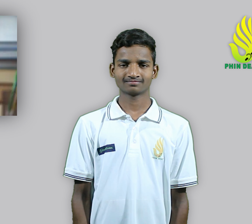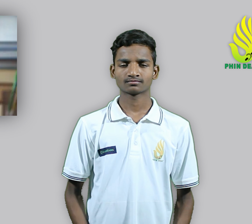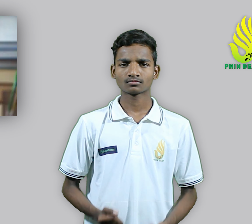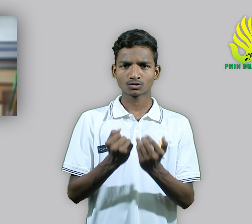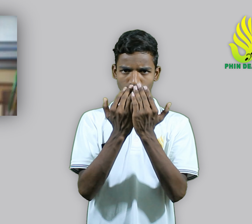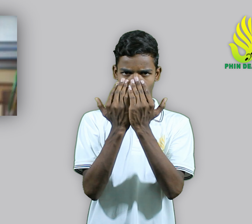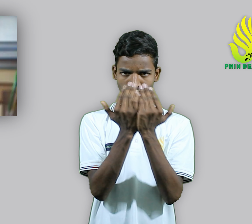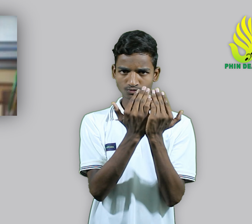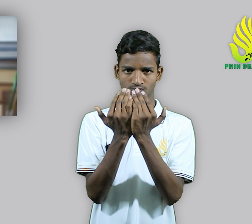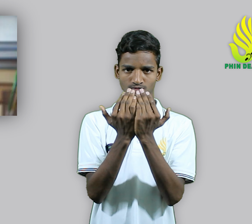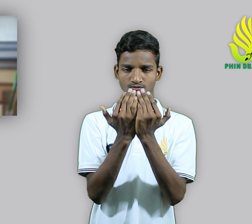Study